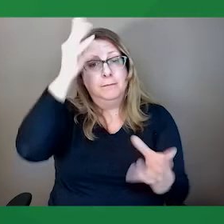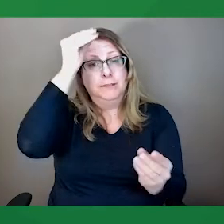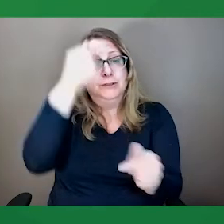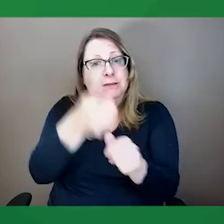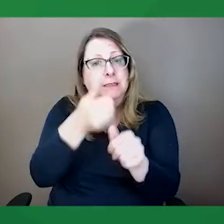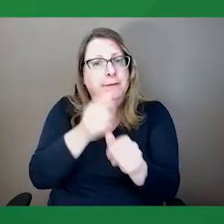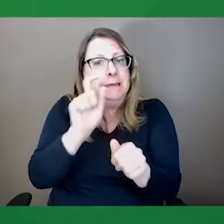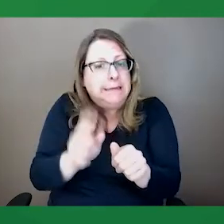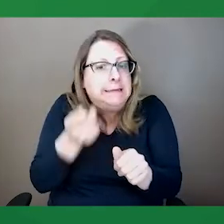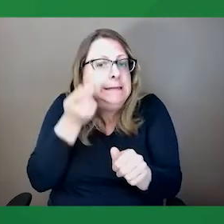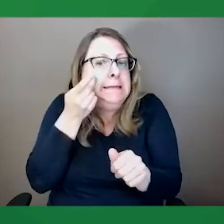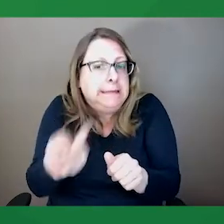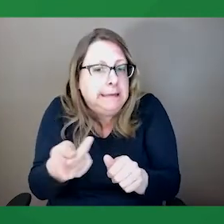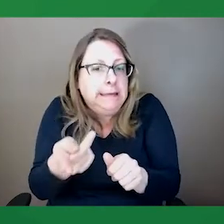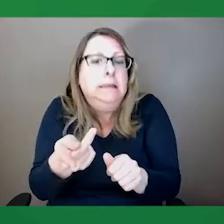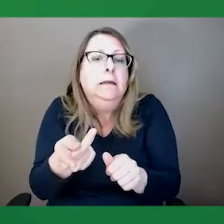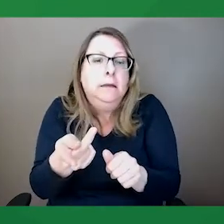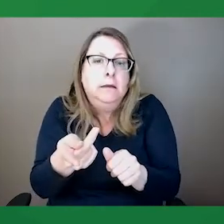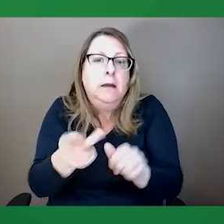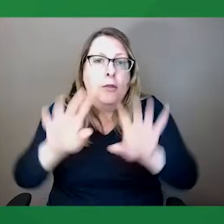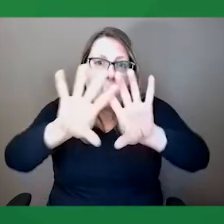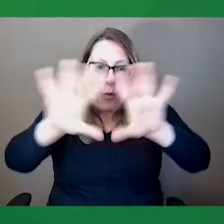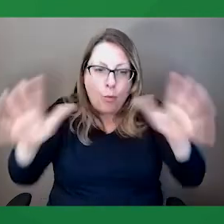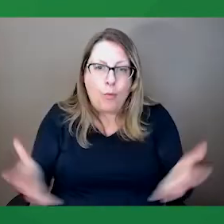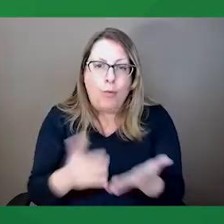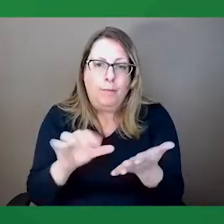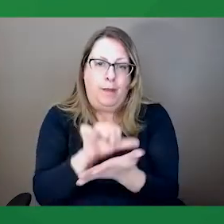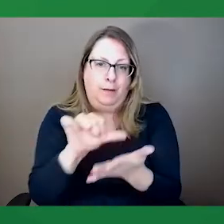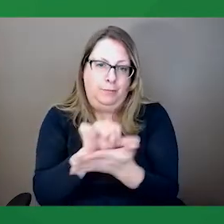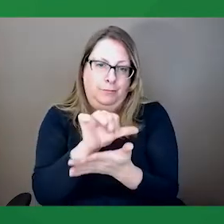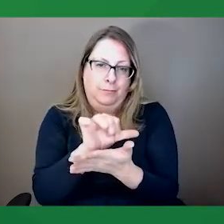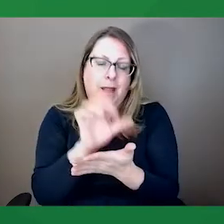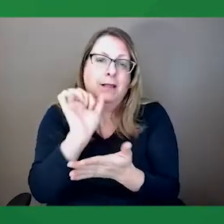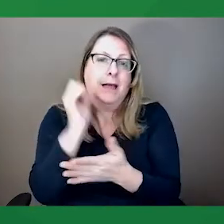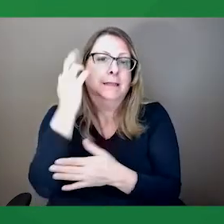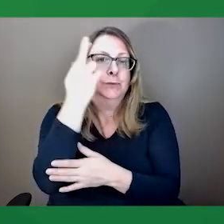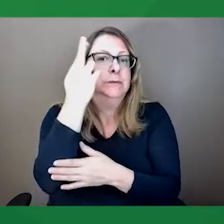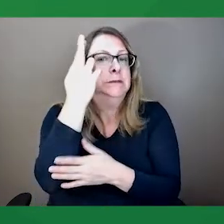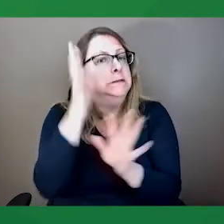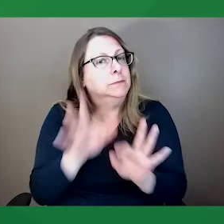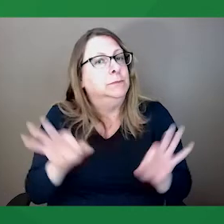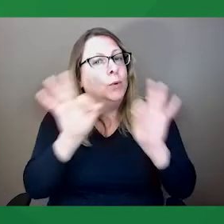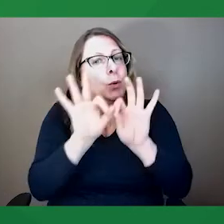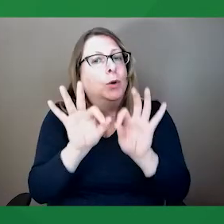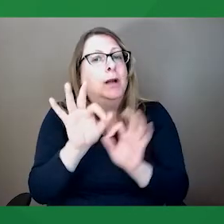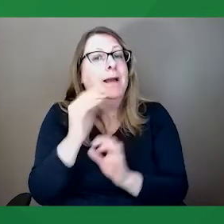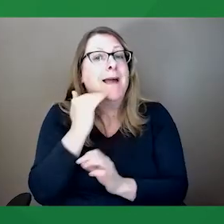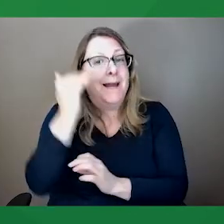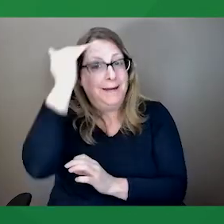Because it's a block of area, a block of information that needs to be seen in the entire page, what is gonna be used.